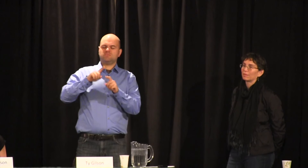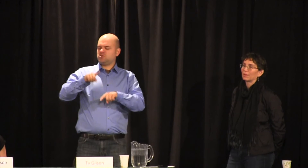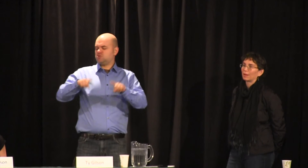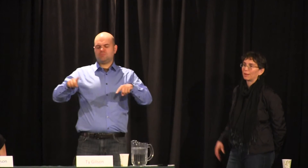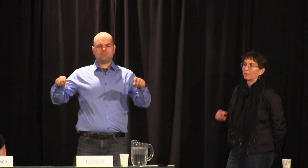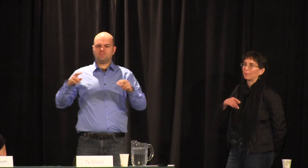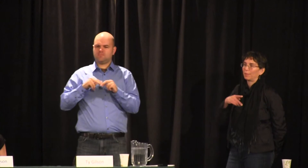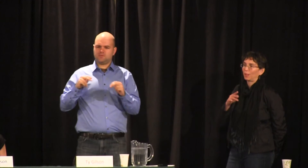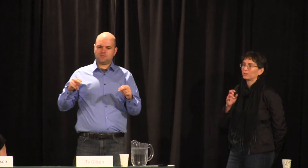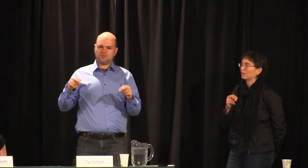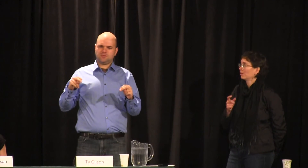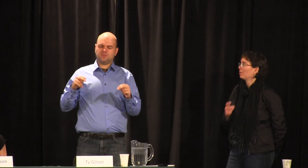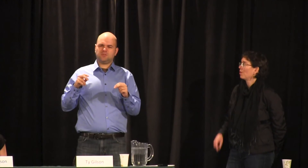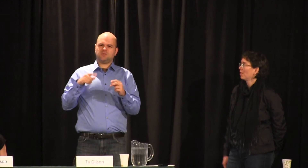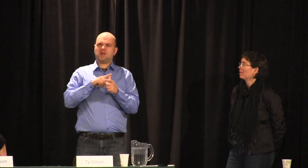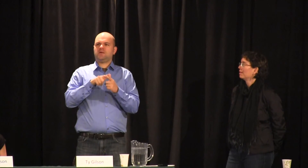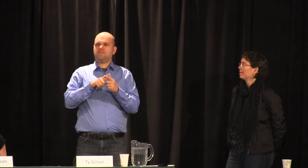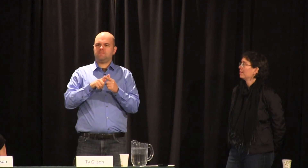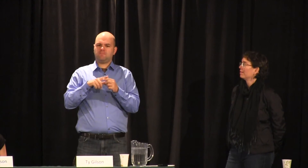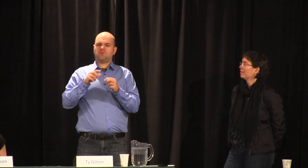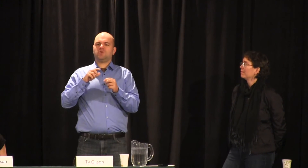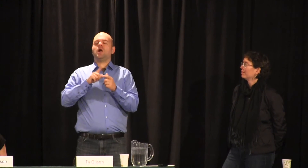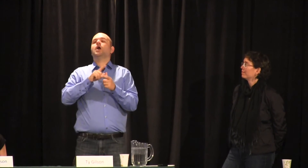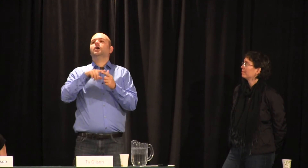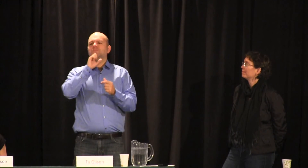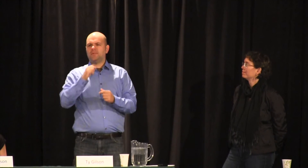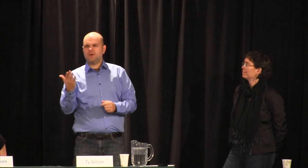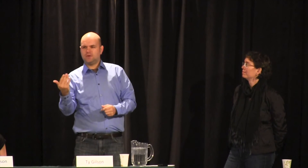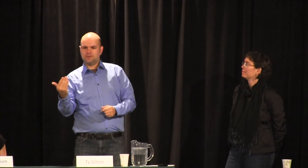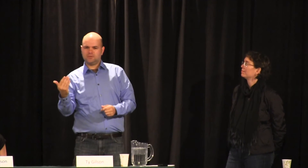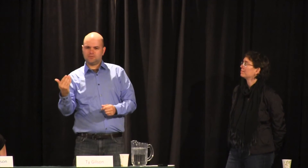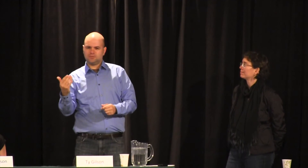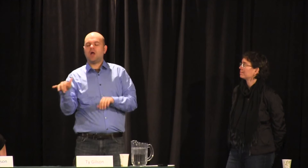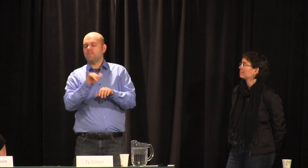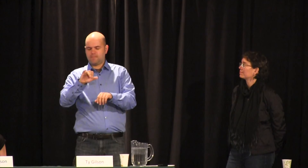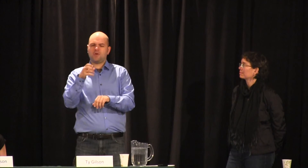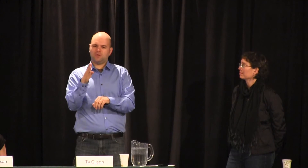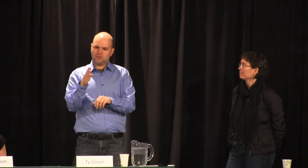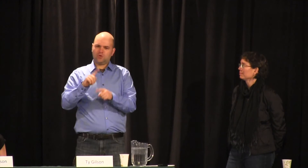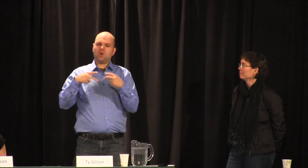nd they're checking the pH level and all of that. And then when I was 15,